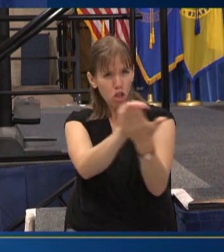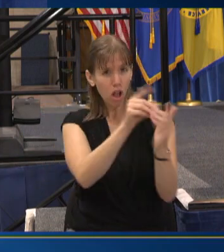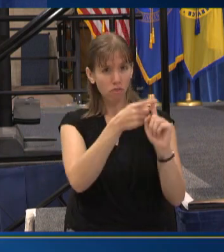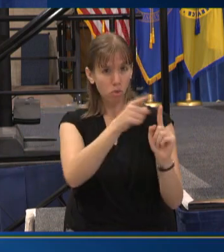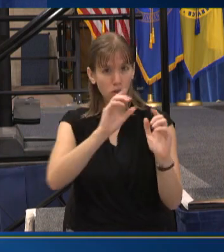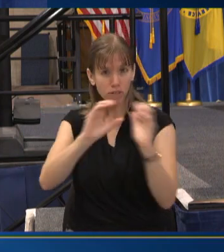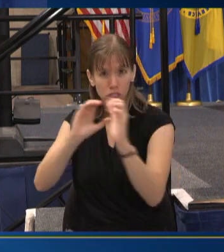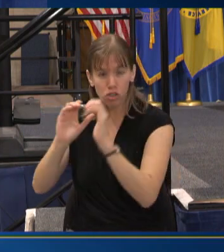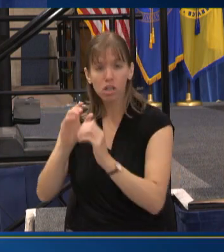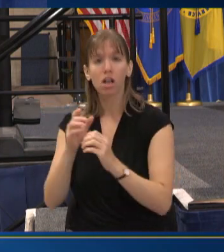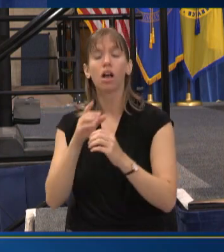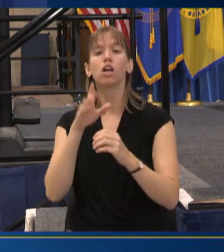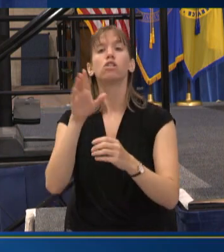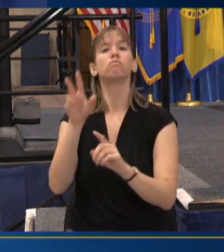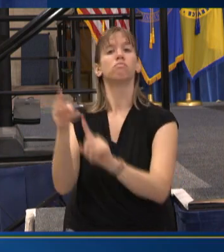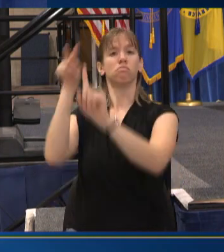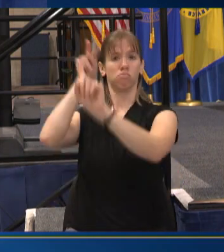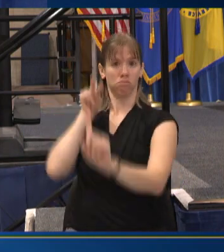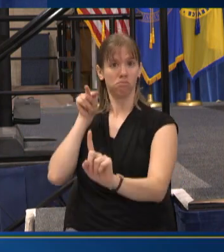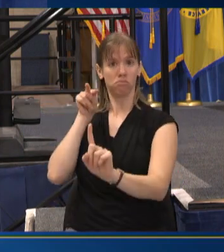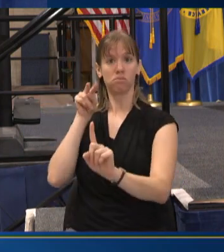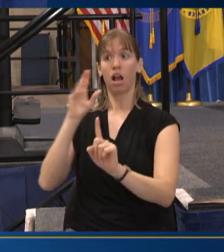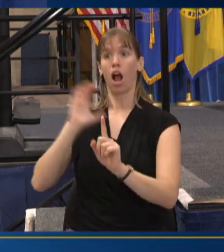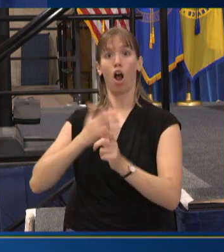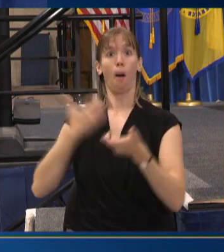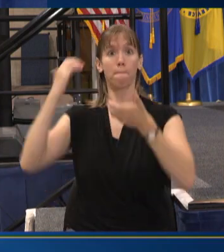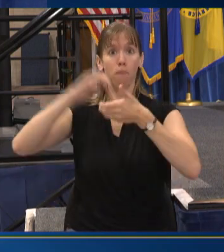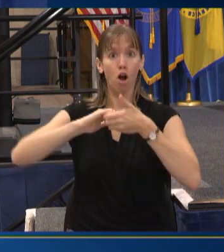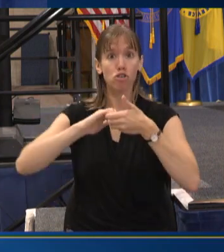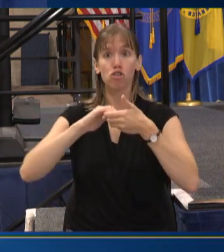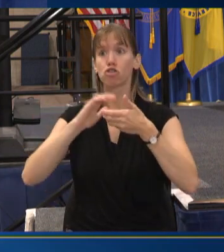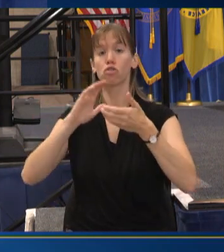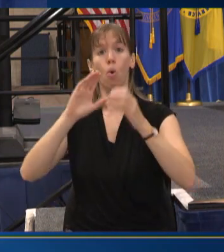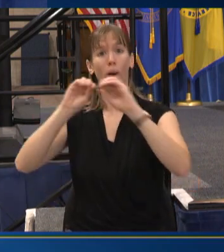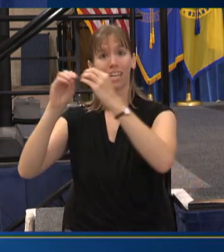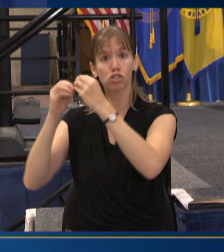perspectives from partner organizations and national experts and forge ways to